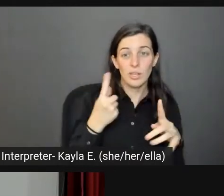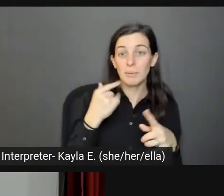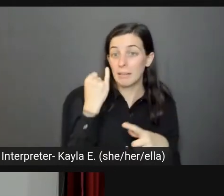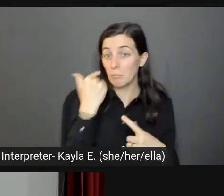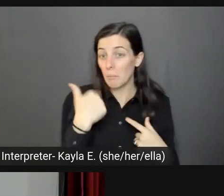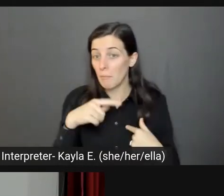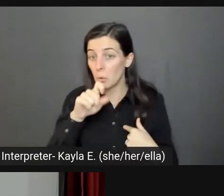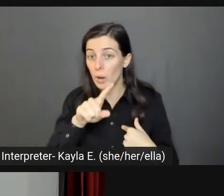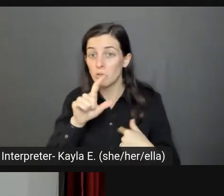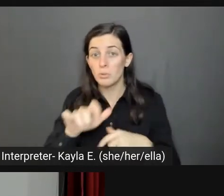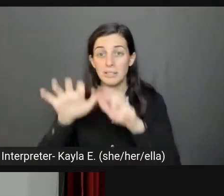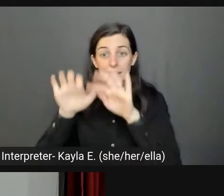We do have a few in.